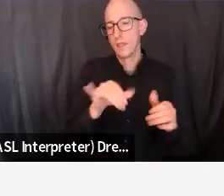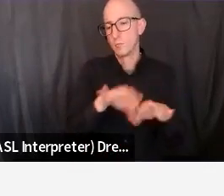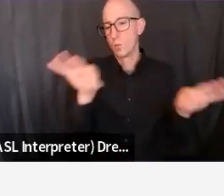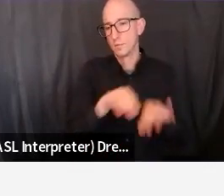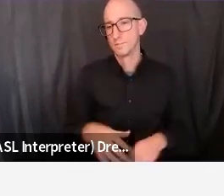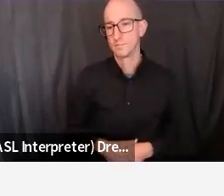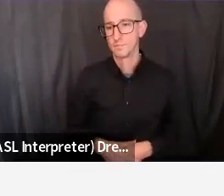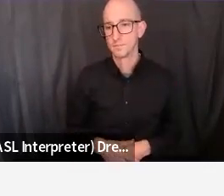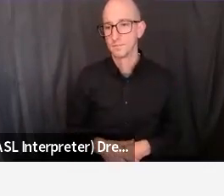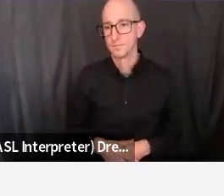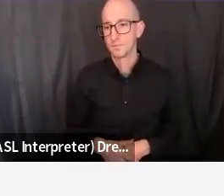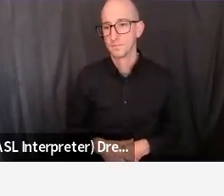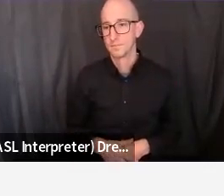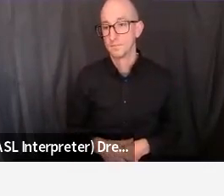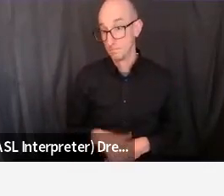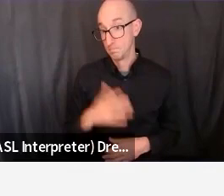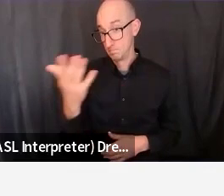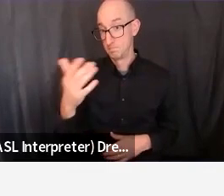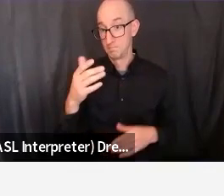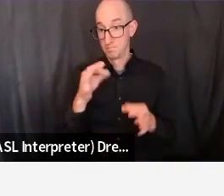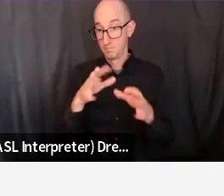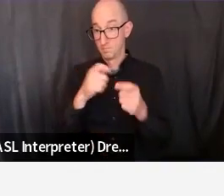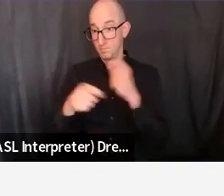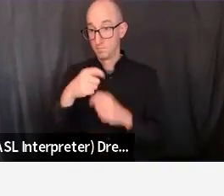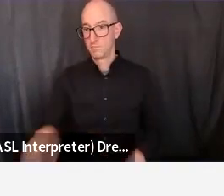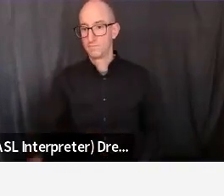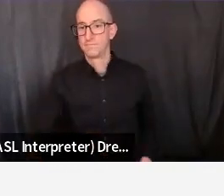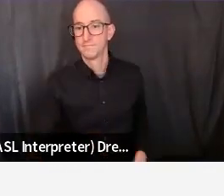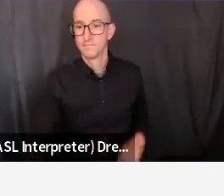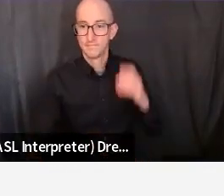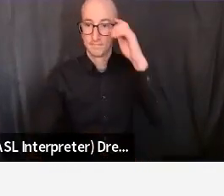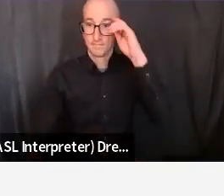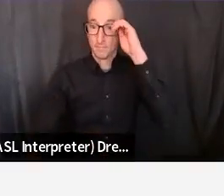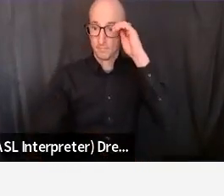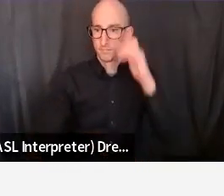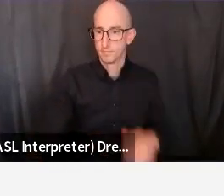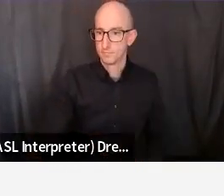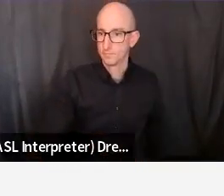of climate and air quality planning activities. So we're anticipating to invite applicants to apply